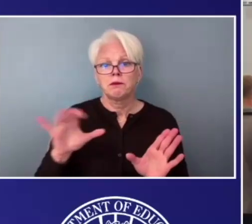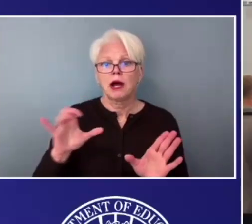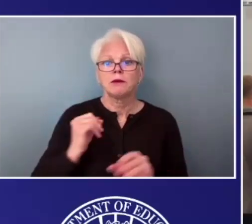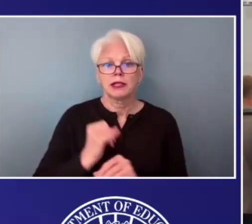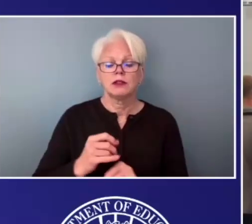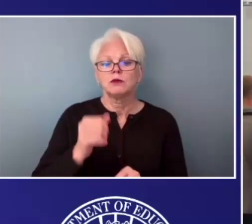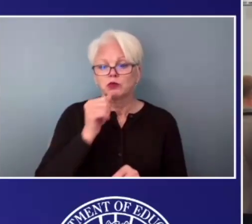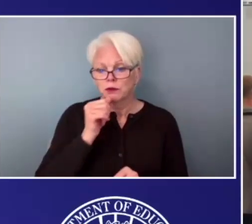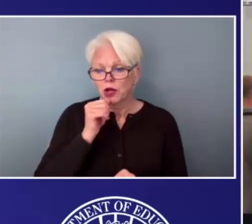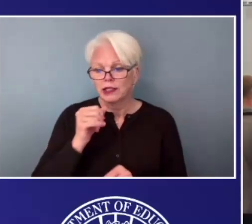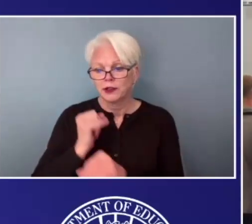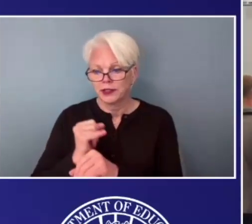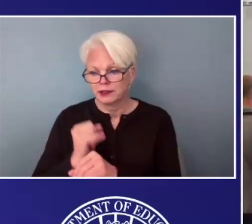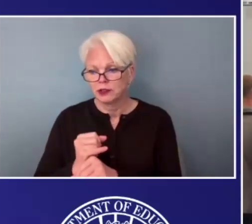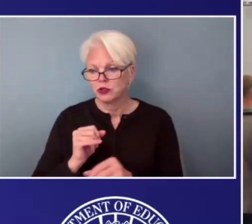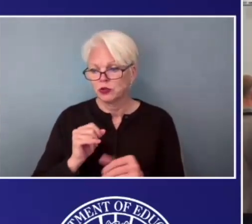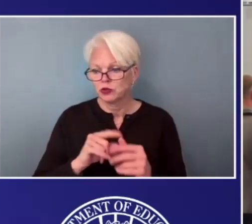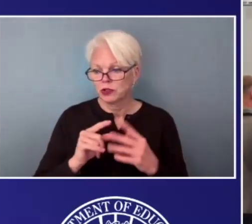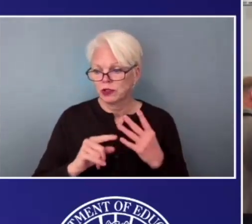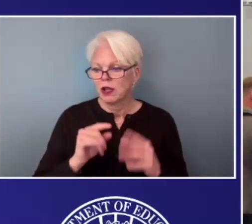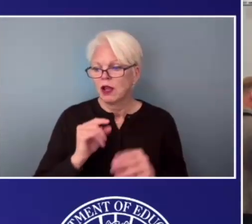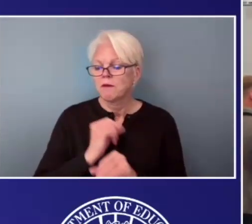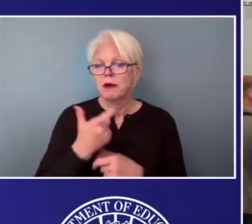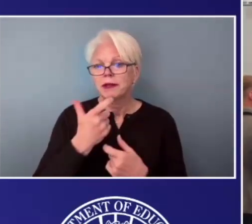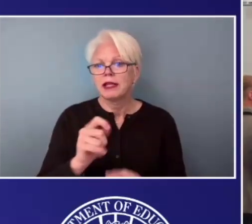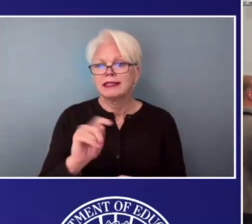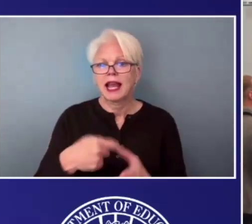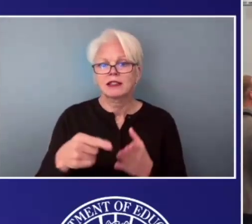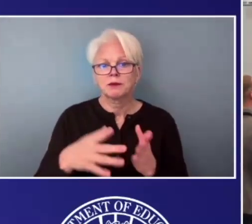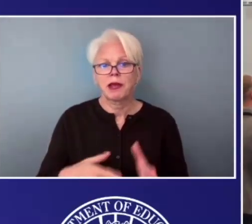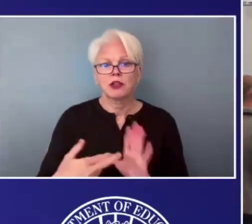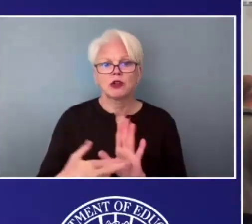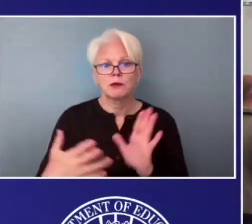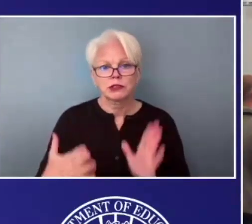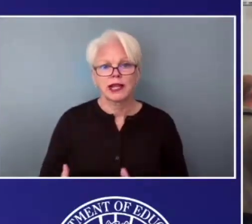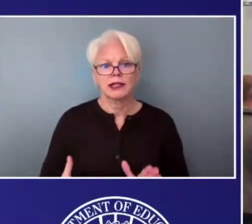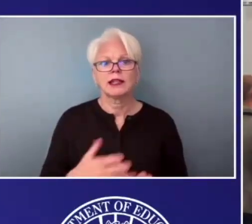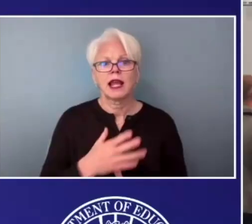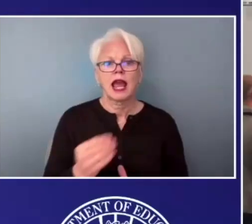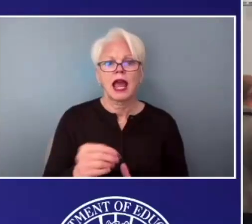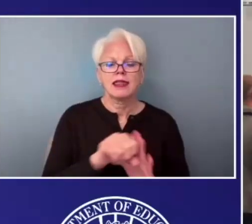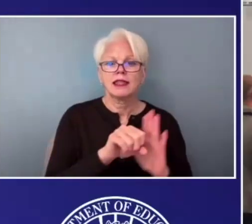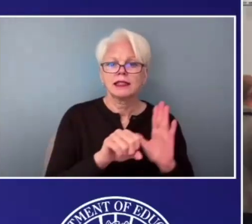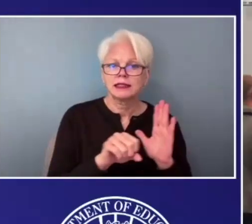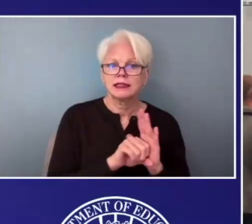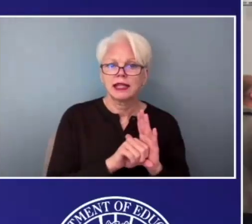institutions, the public interest and taxpayer representative, and the states, and each of their